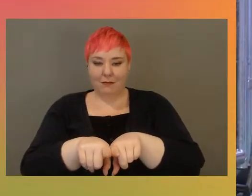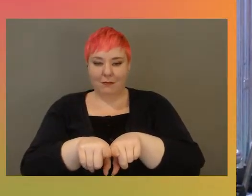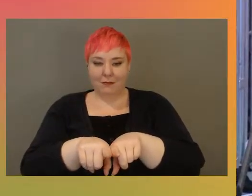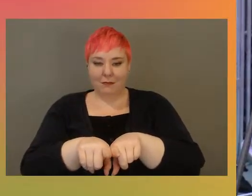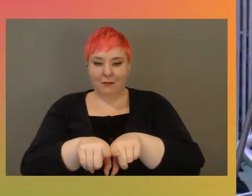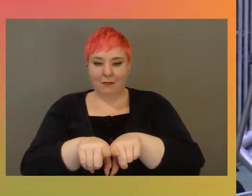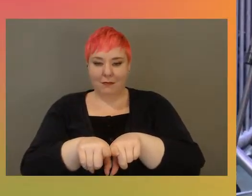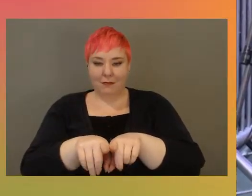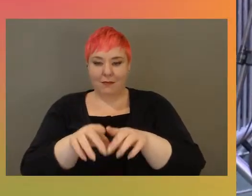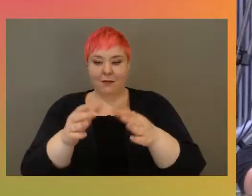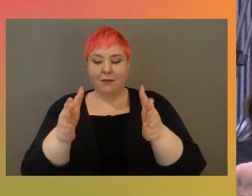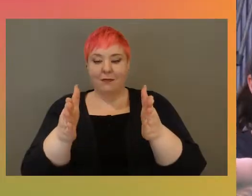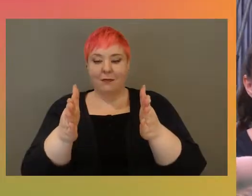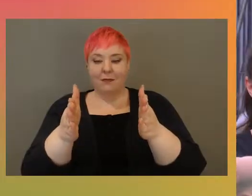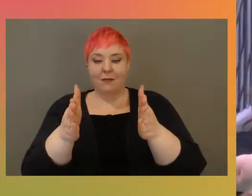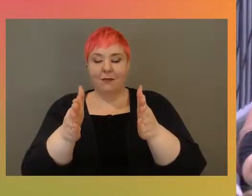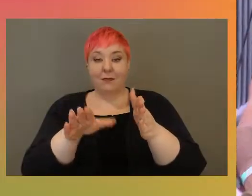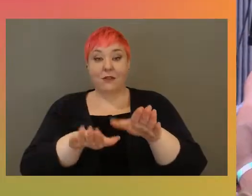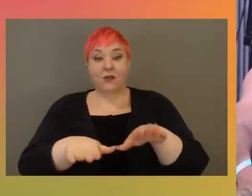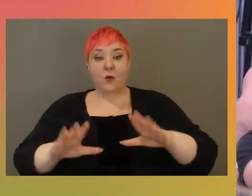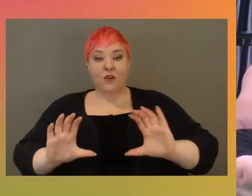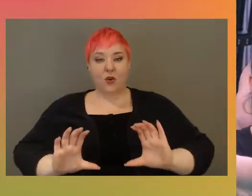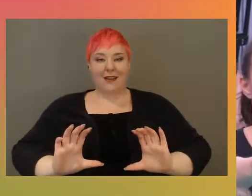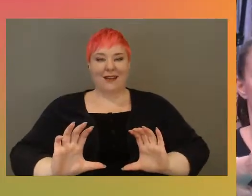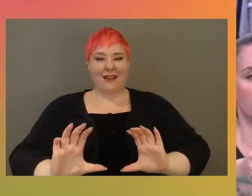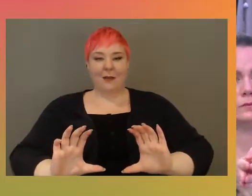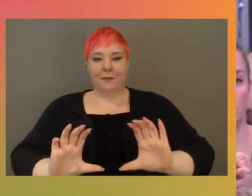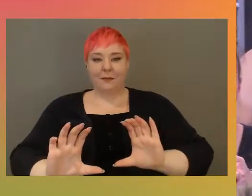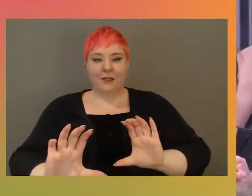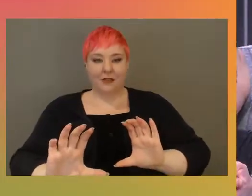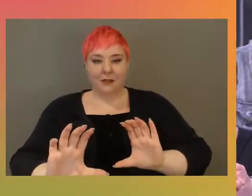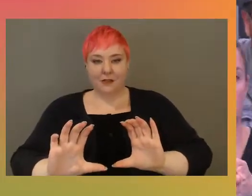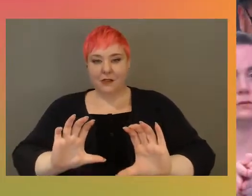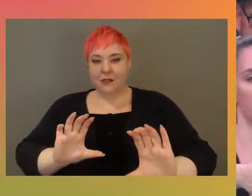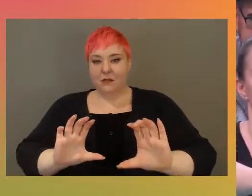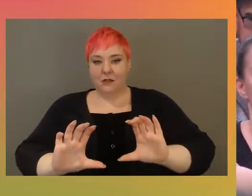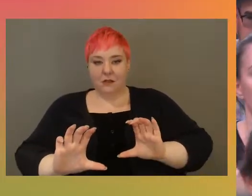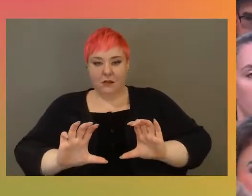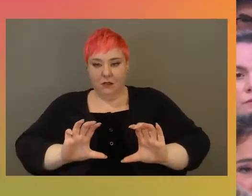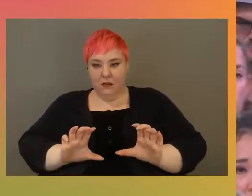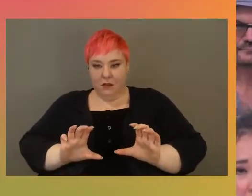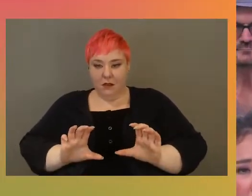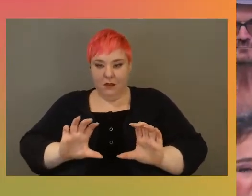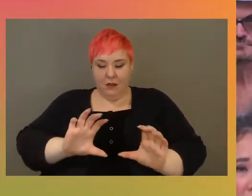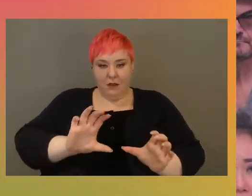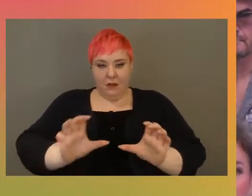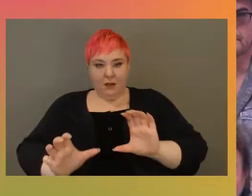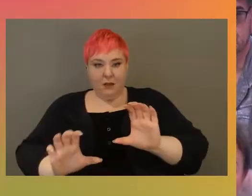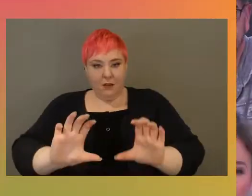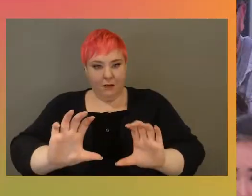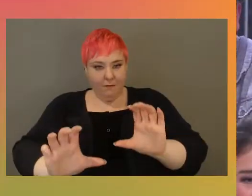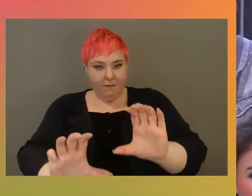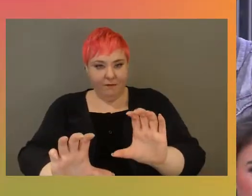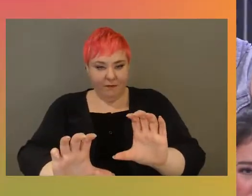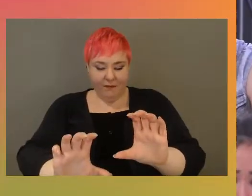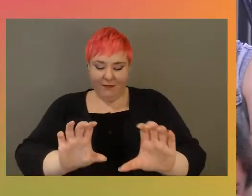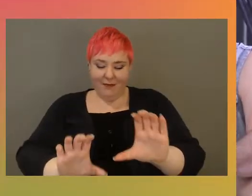DONE DAWSON A, POSE OF THE